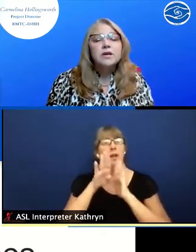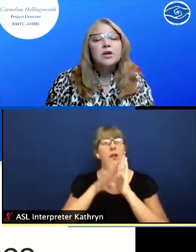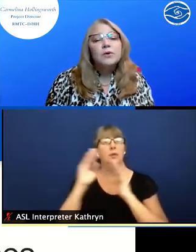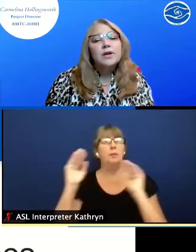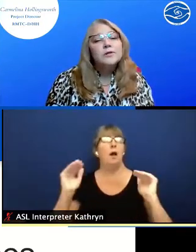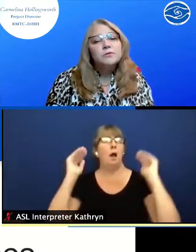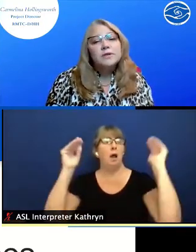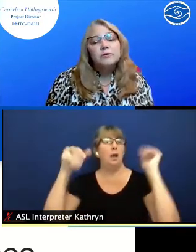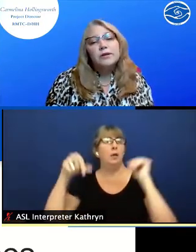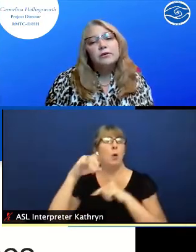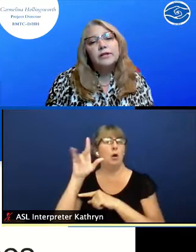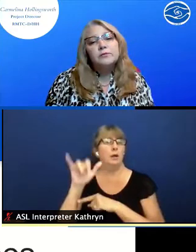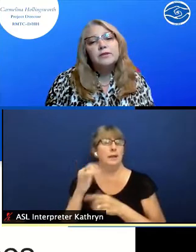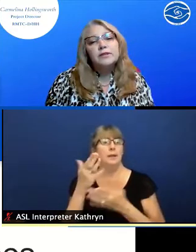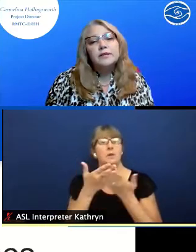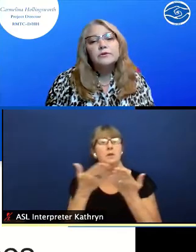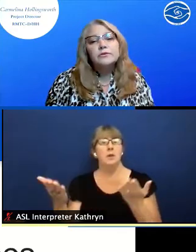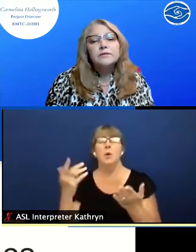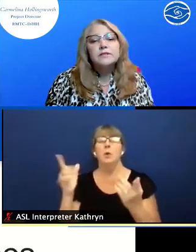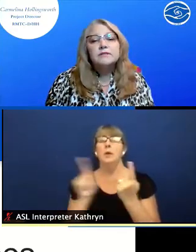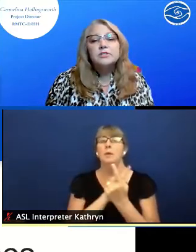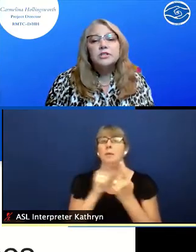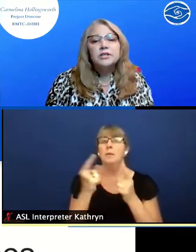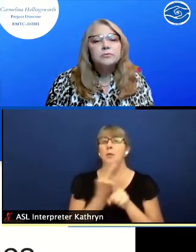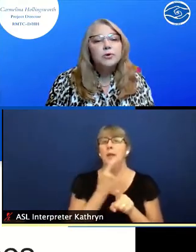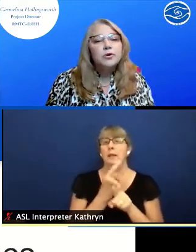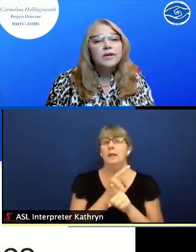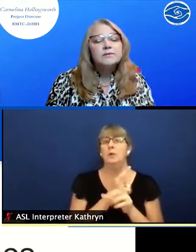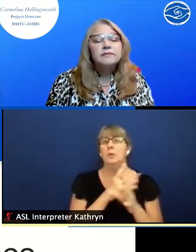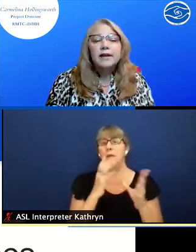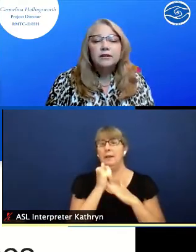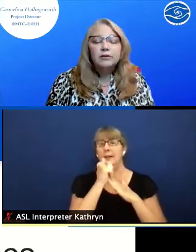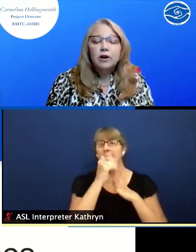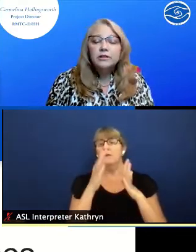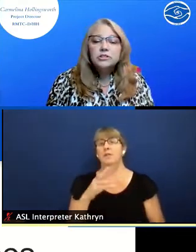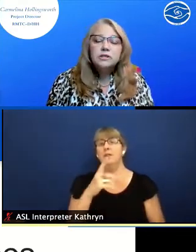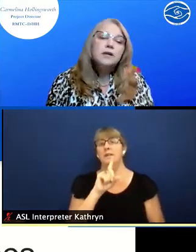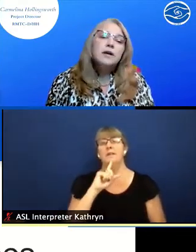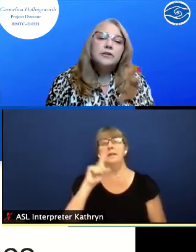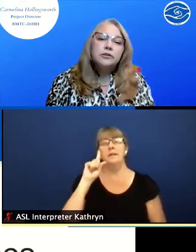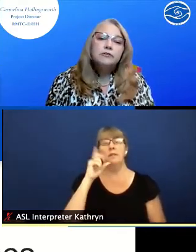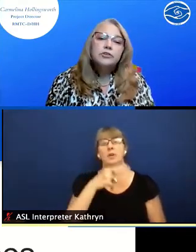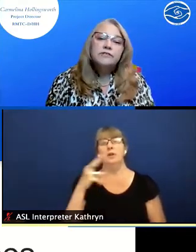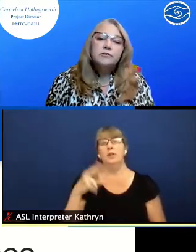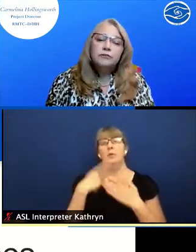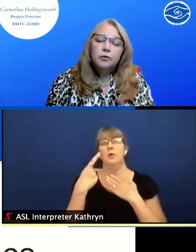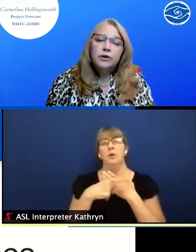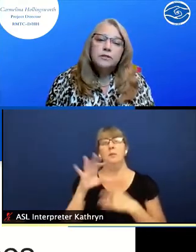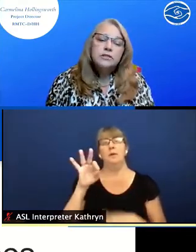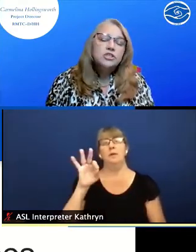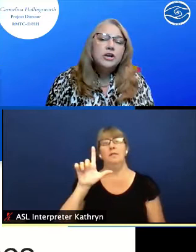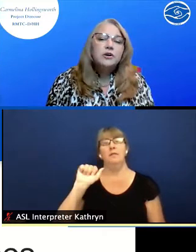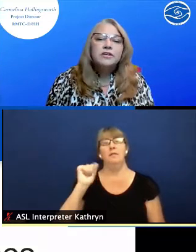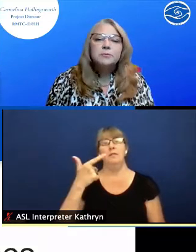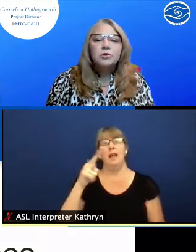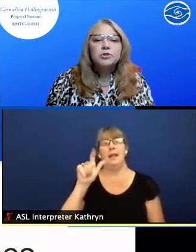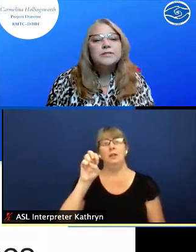We also meet regularly with leaders of the death education programs at Flagler College and the University of North Florida to share and explore trends and